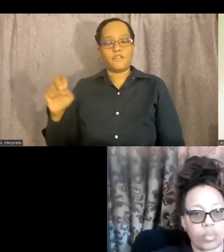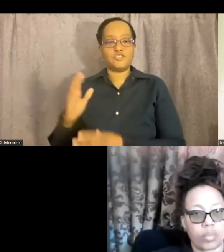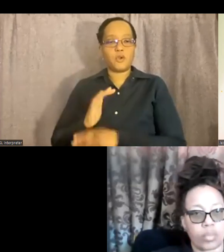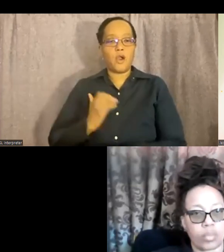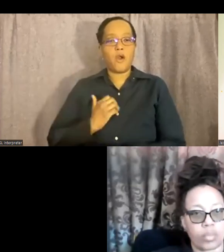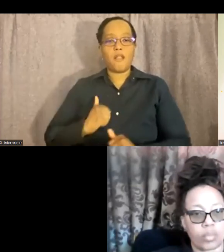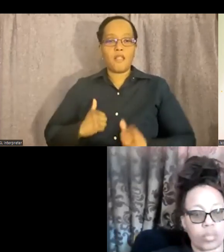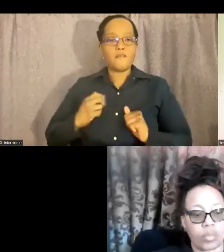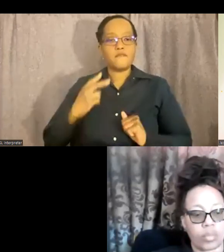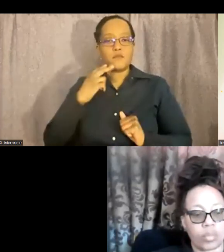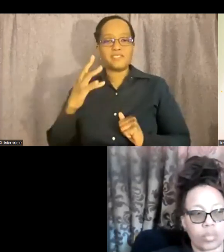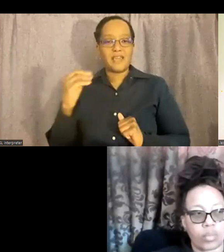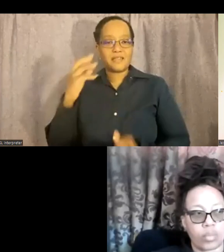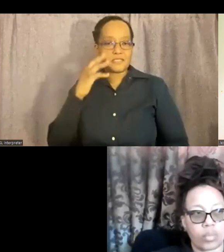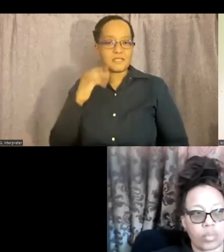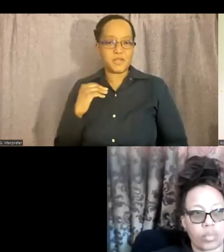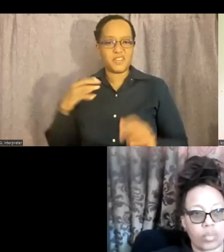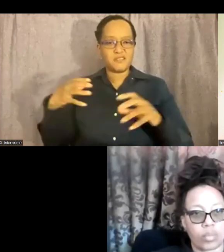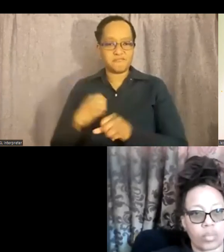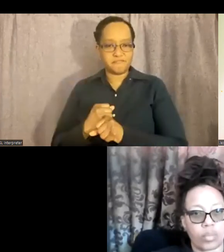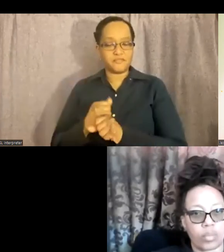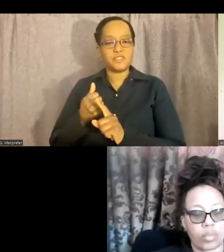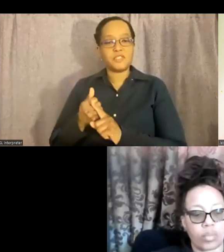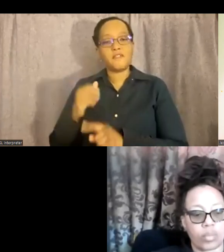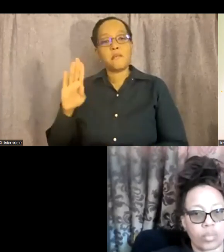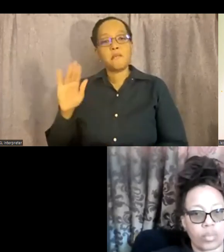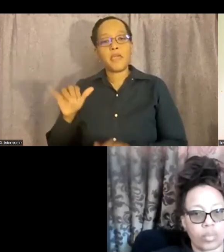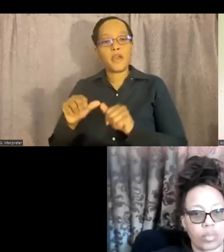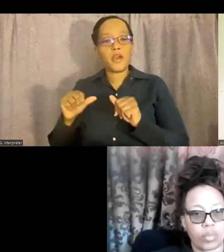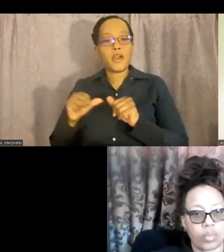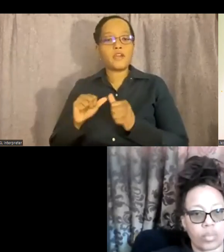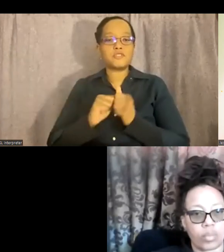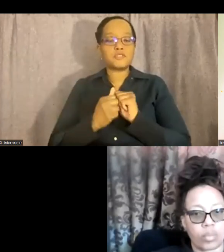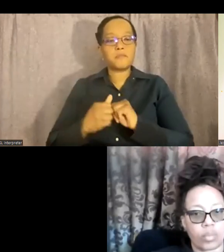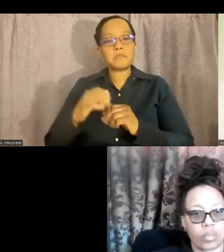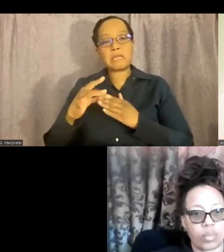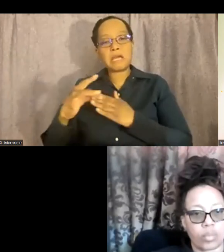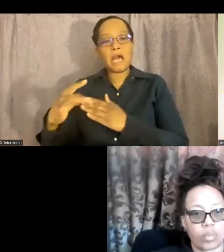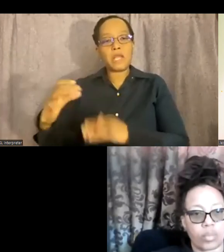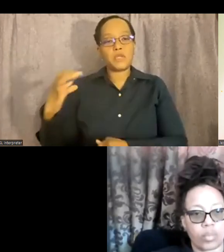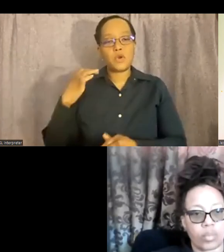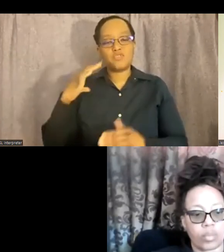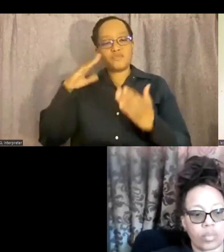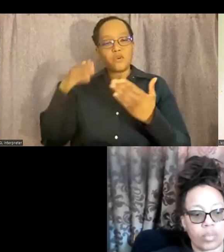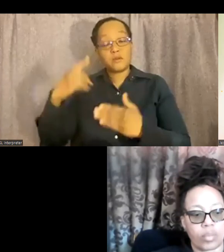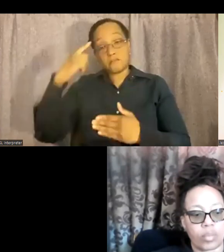Area transformative guide or coach focusing on mental health recovery , go ahead.